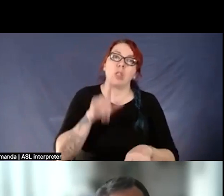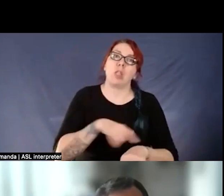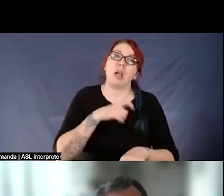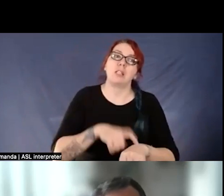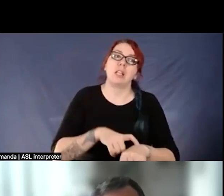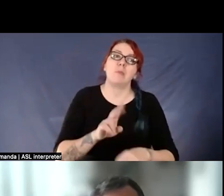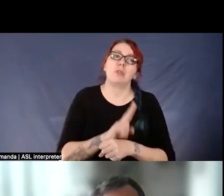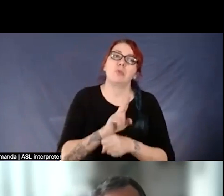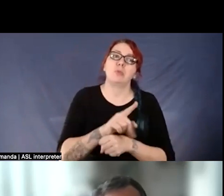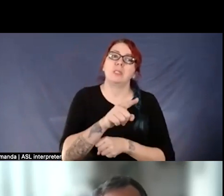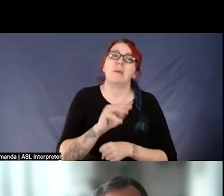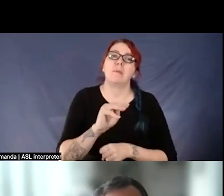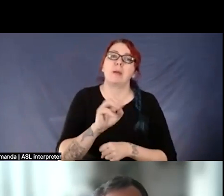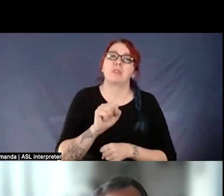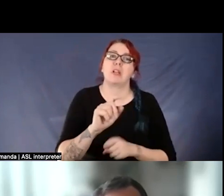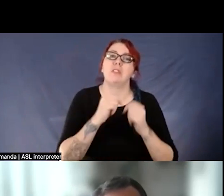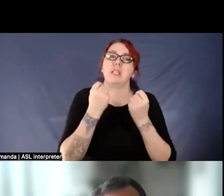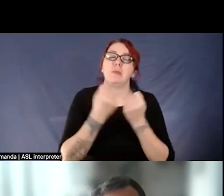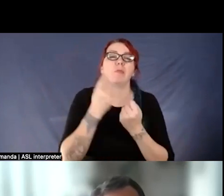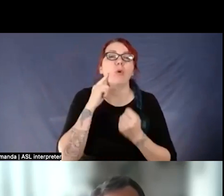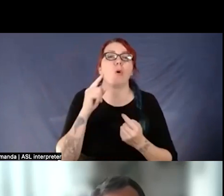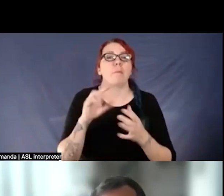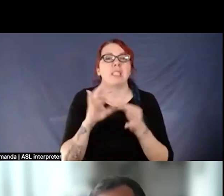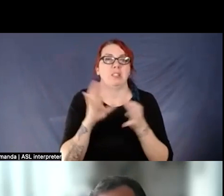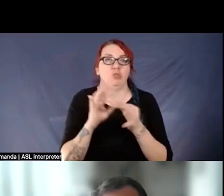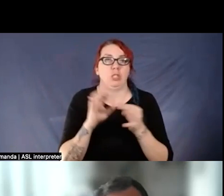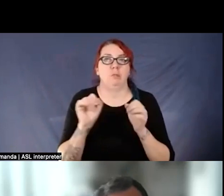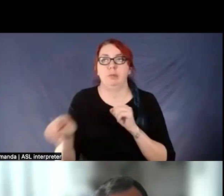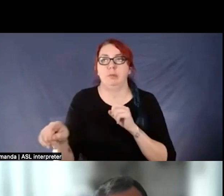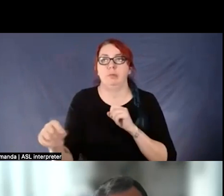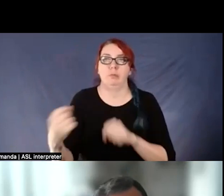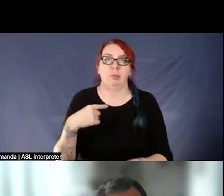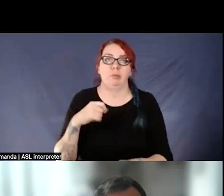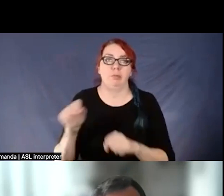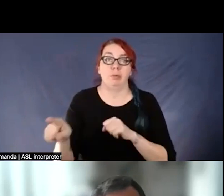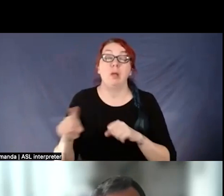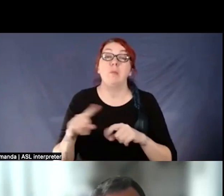which we still use it for. But since the start of the pandemic, and especially since I moved